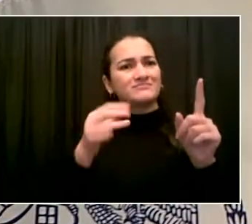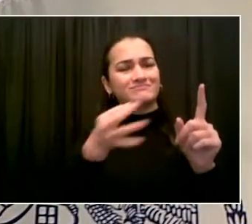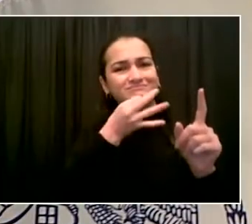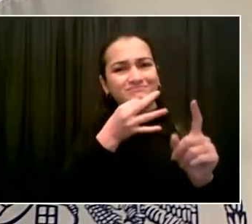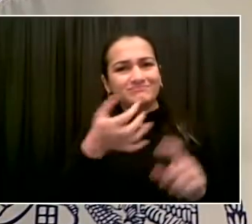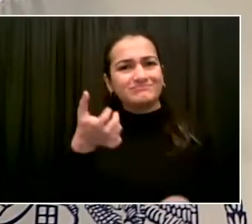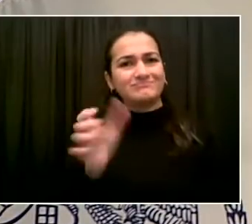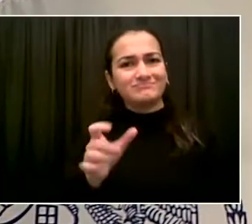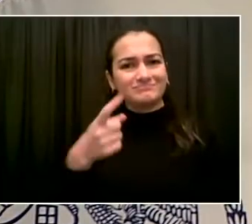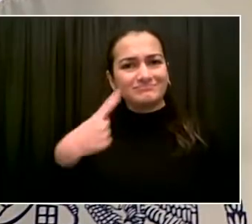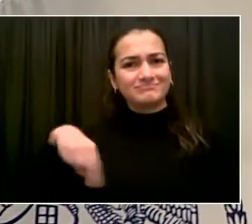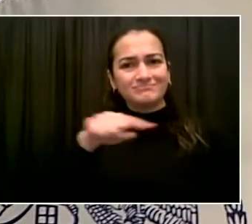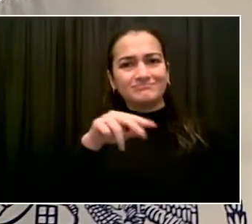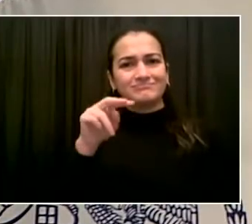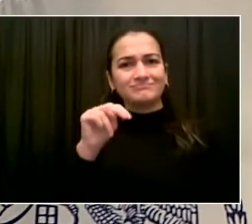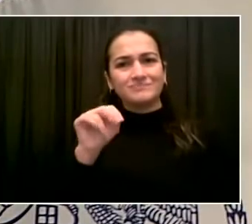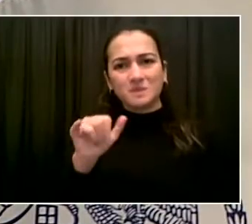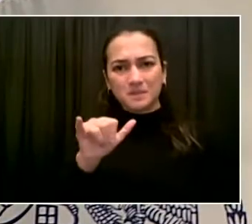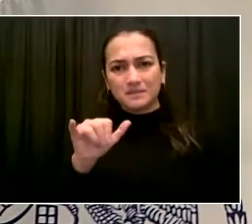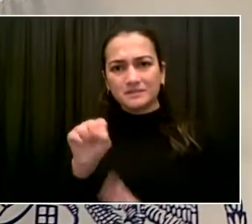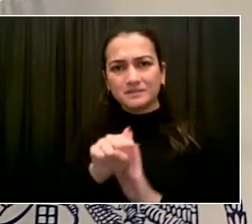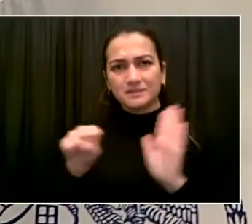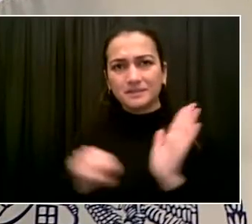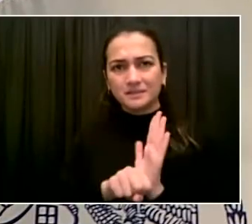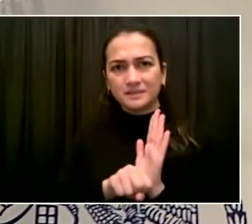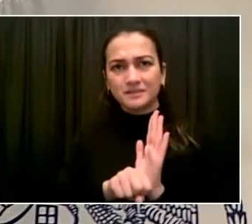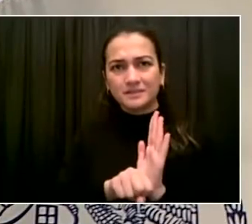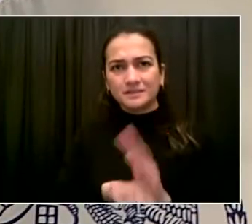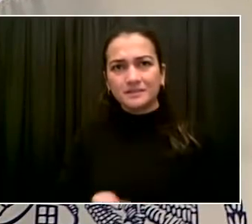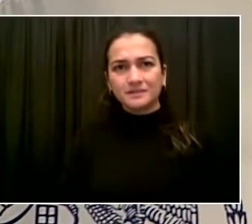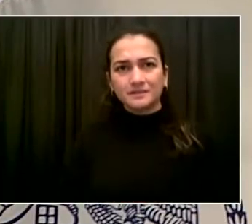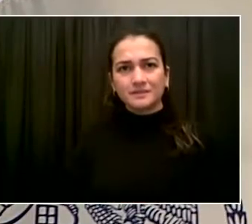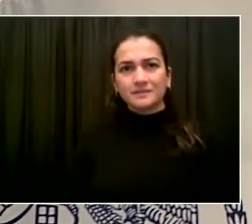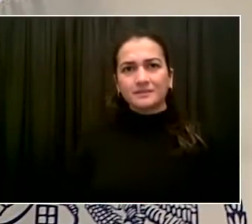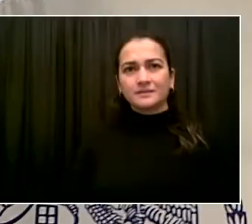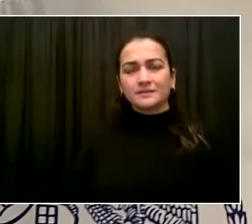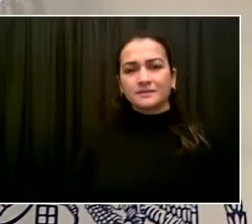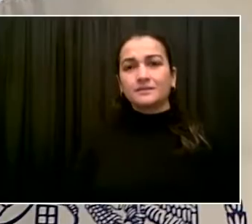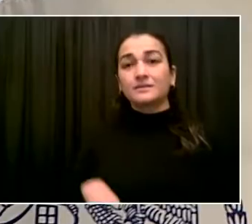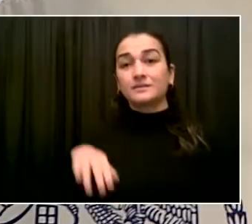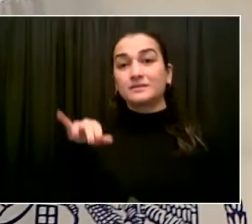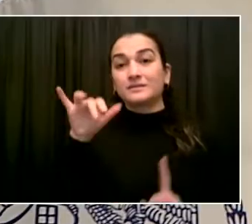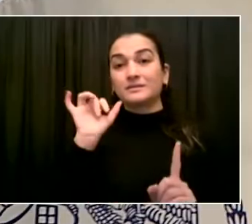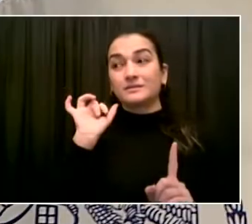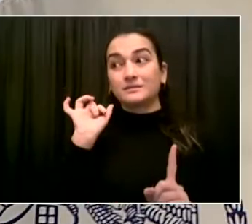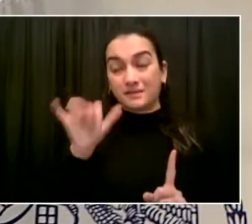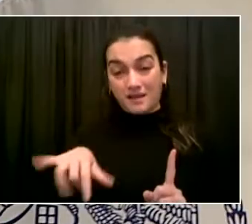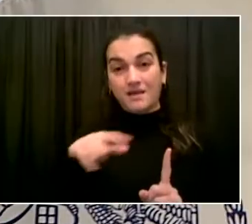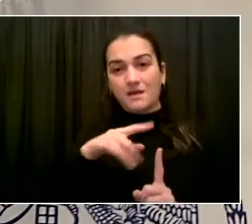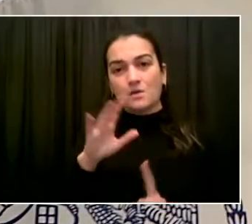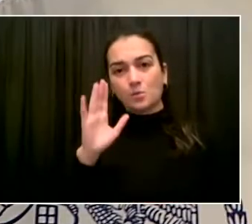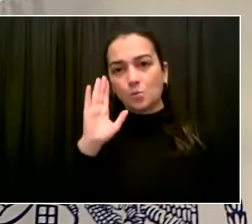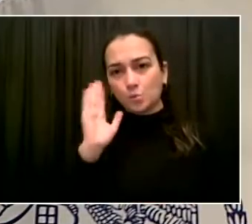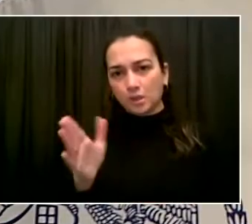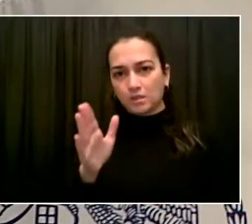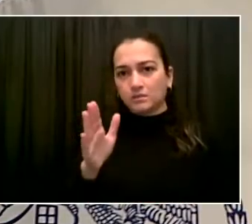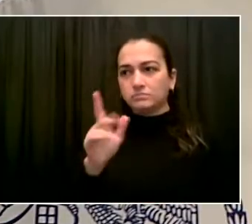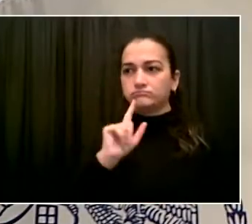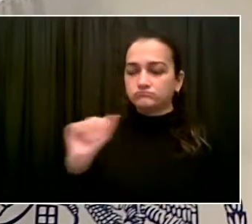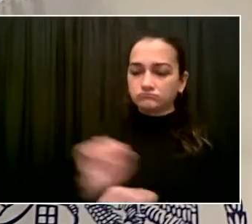URSNIVEALITY IS